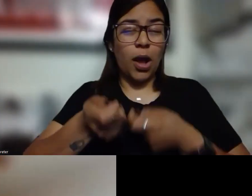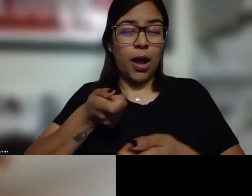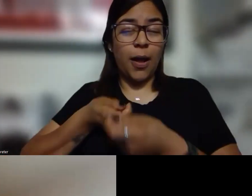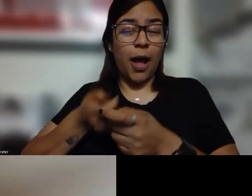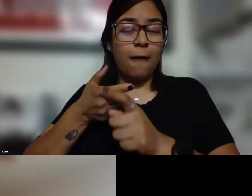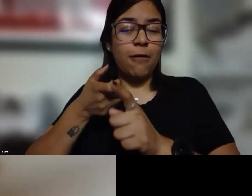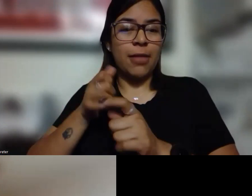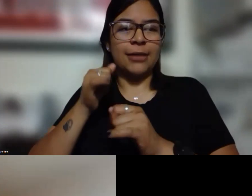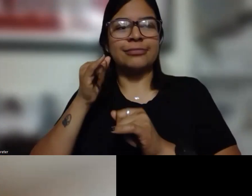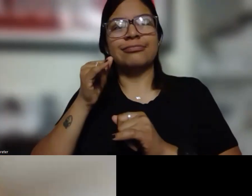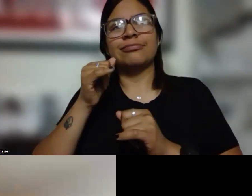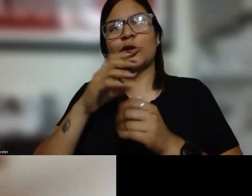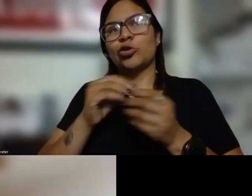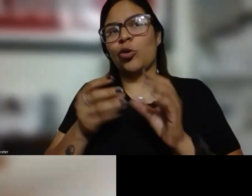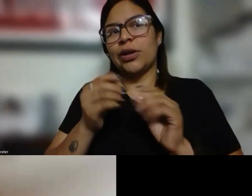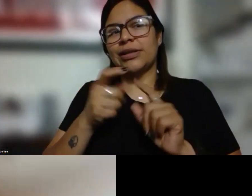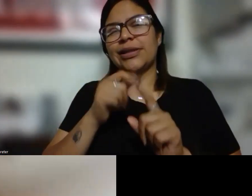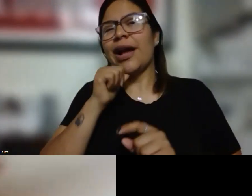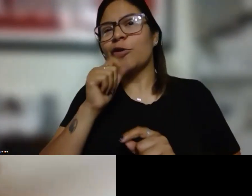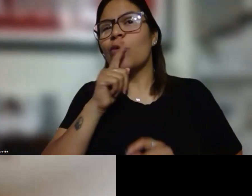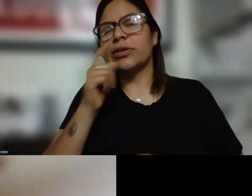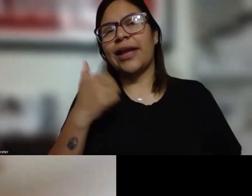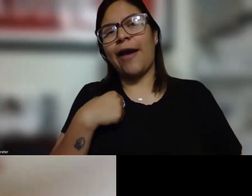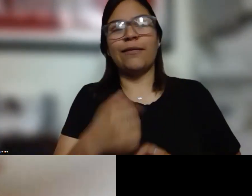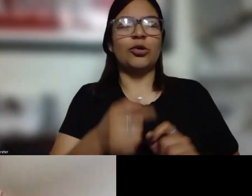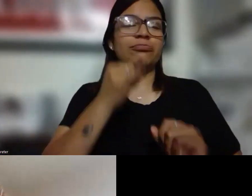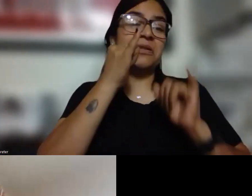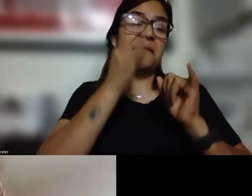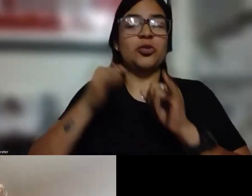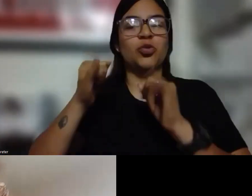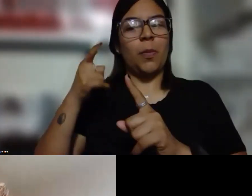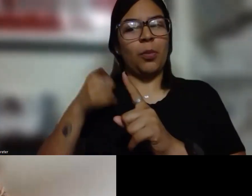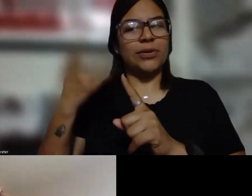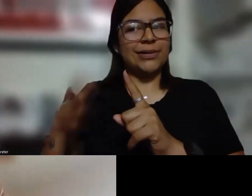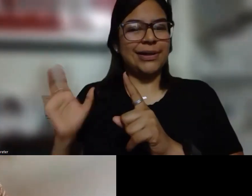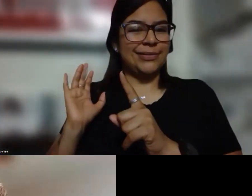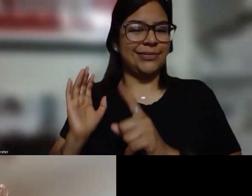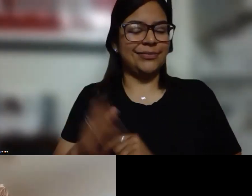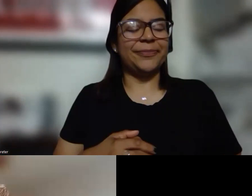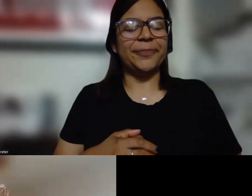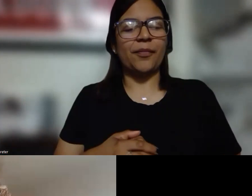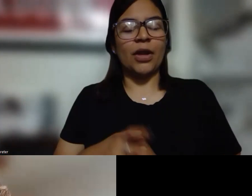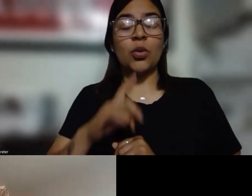than just the the individual data points I will say that they were um quite impressive and even